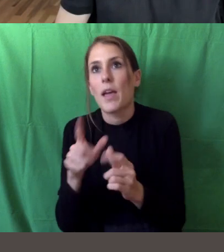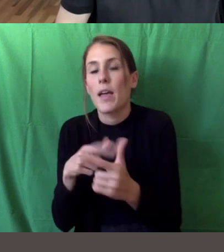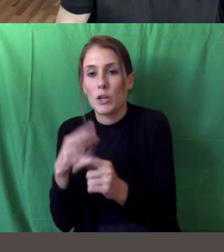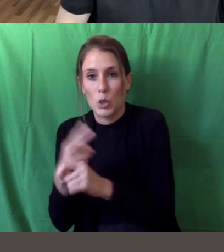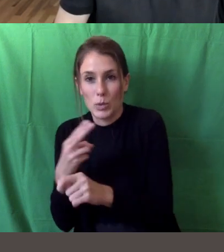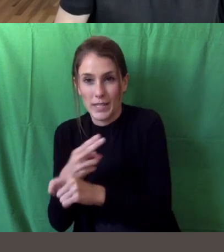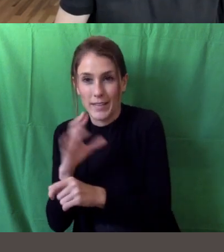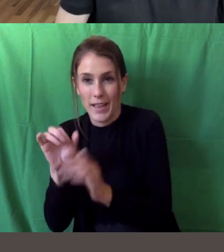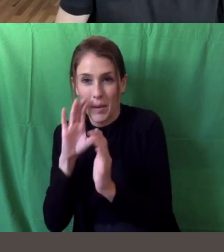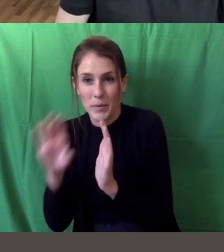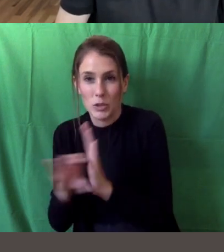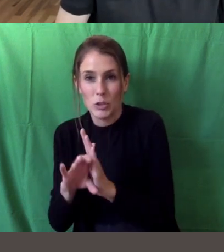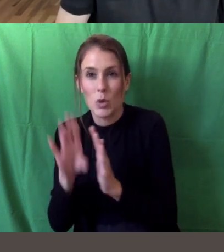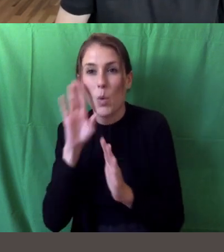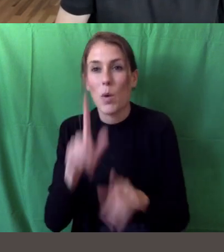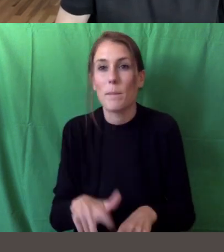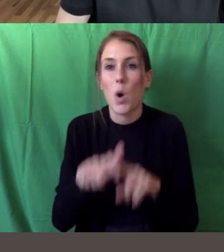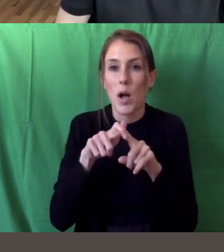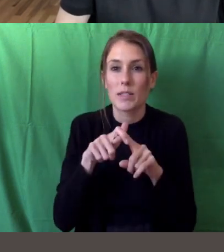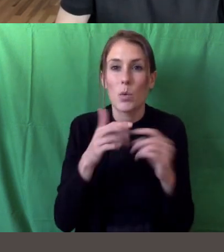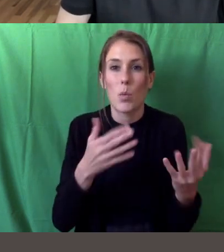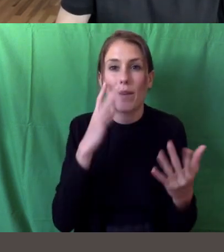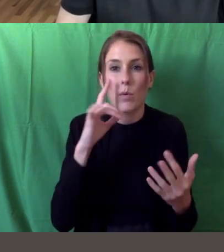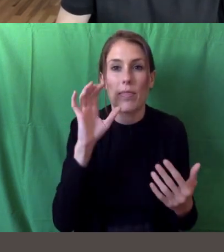So I'll just pause here and wait for this to finish up.